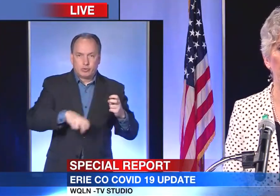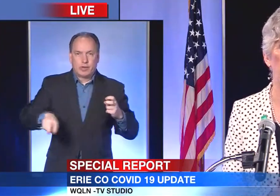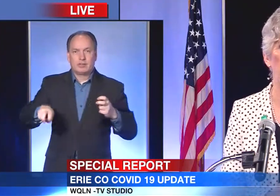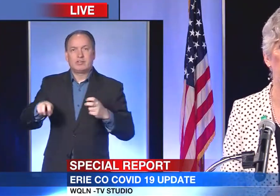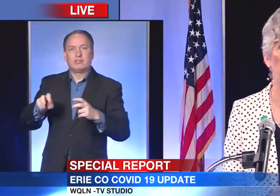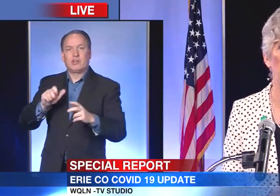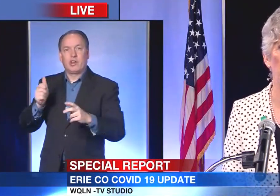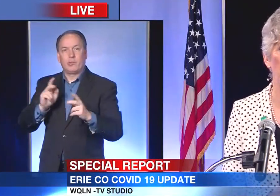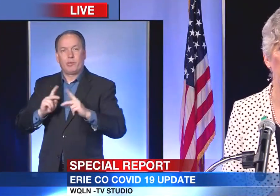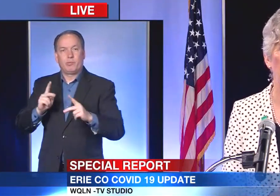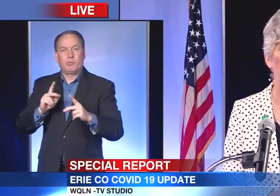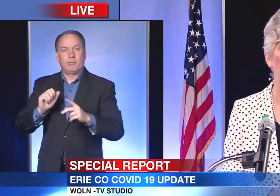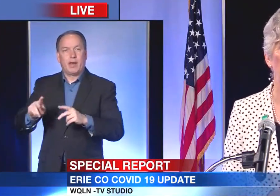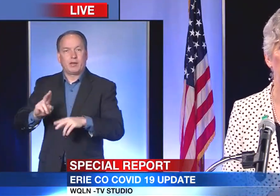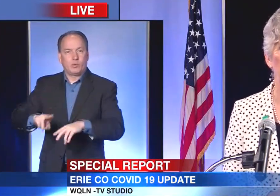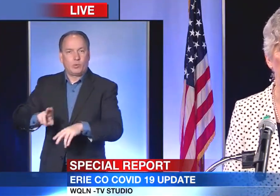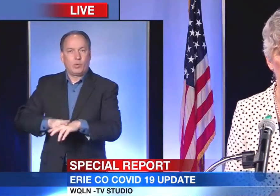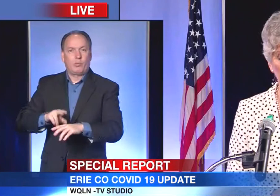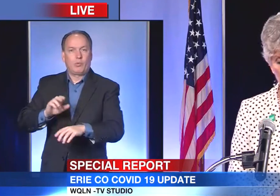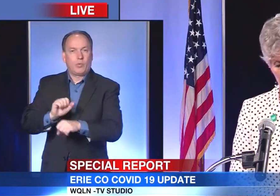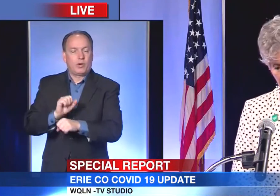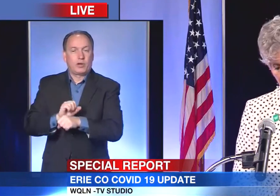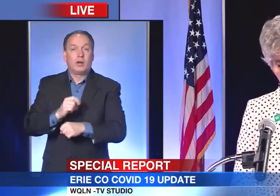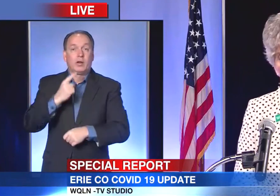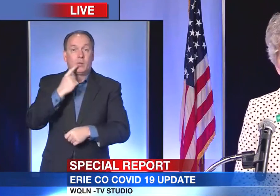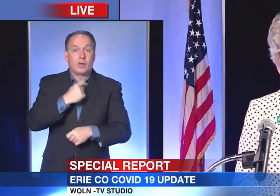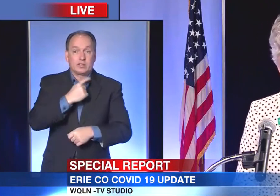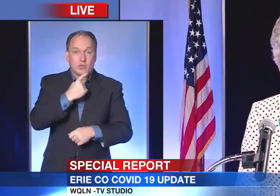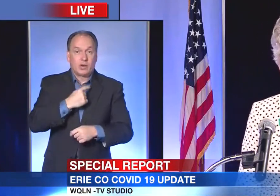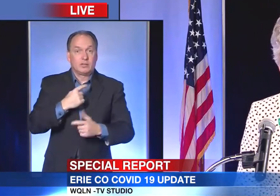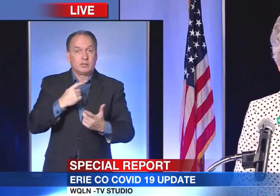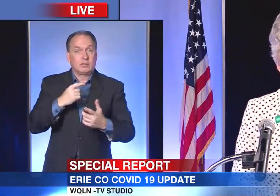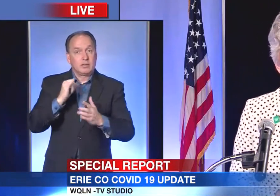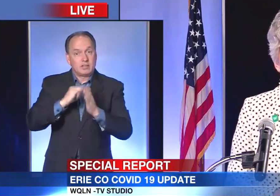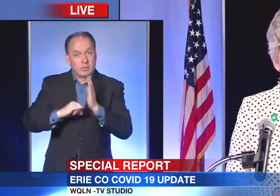ENFORCEMENT DIVISION. SO WE'RE GOING TO HAVE TO